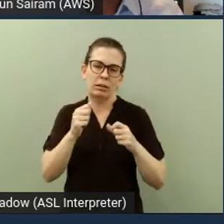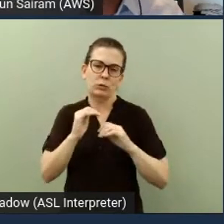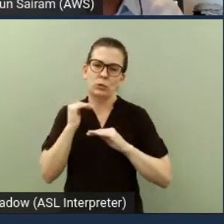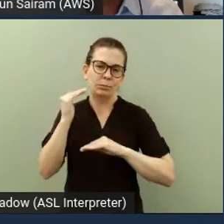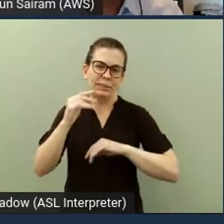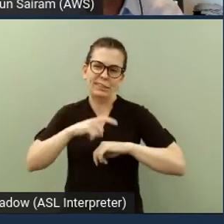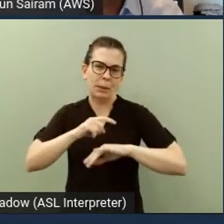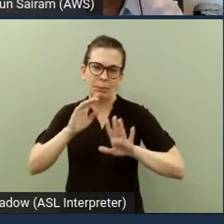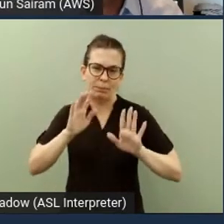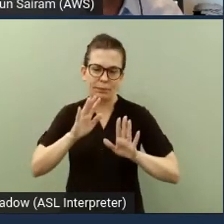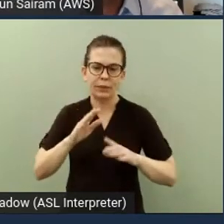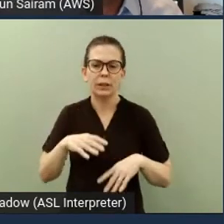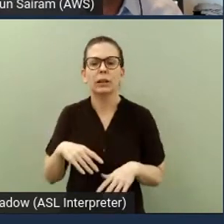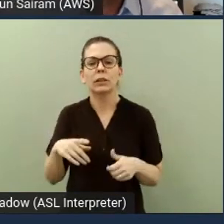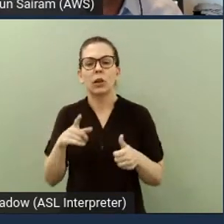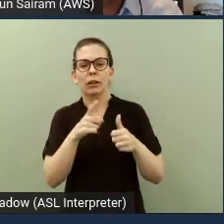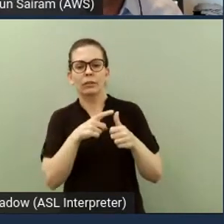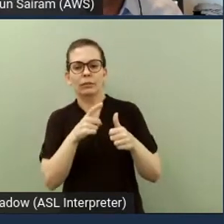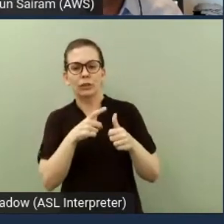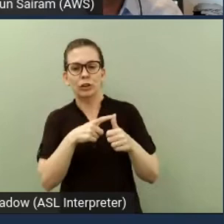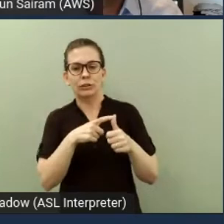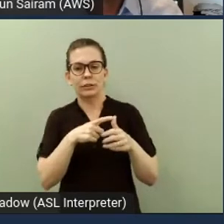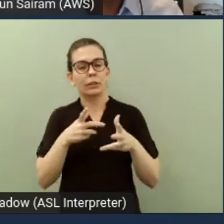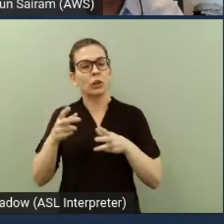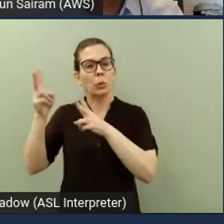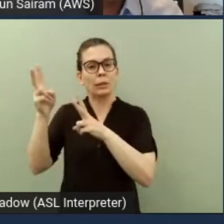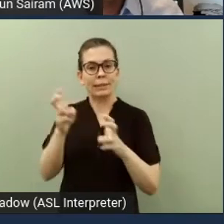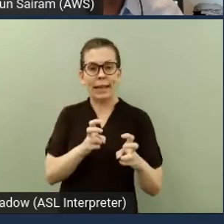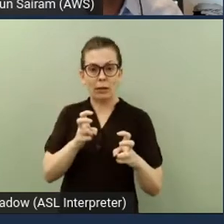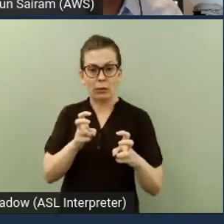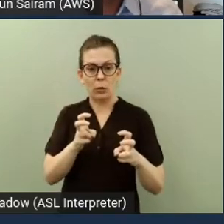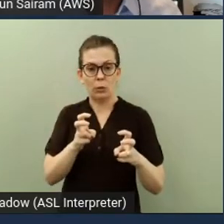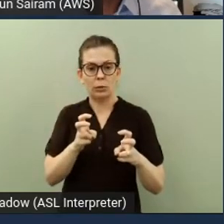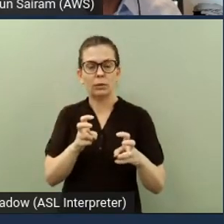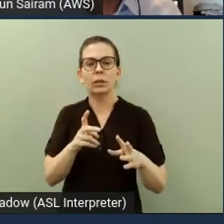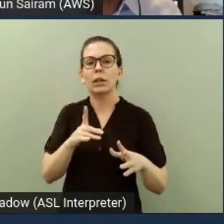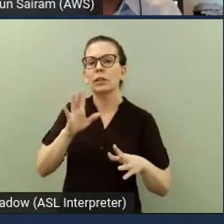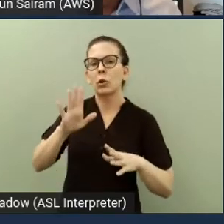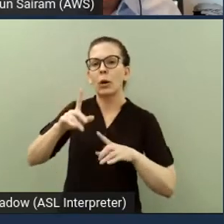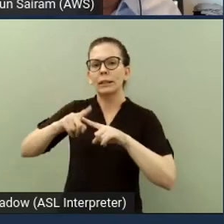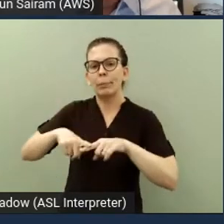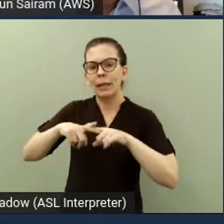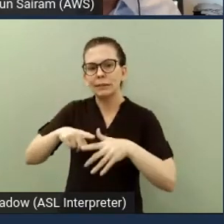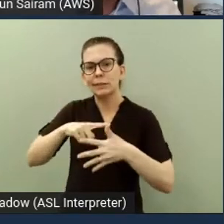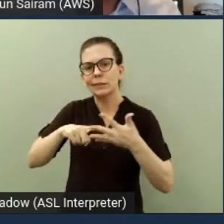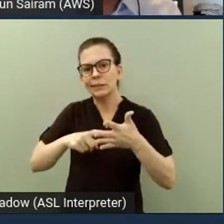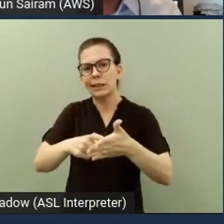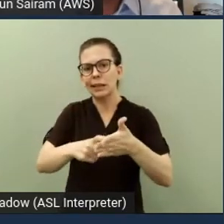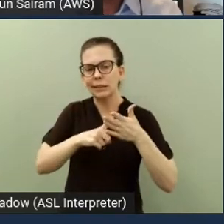So initially the first here downloading your dependencies, you're importing the boto3 line